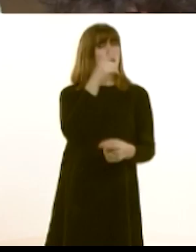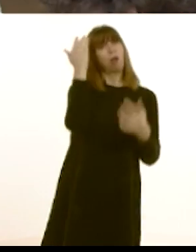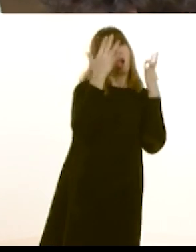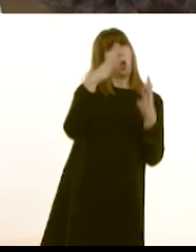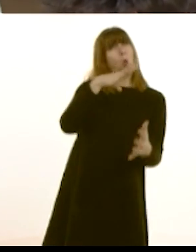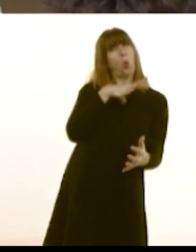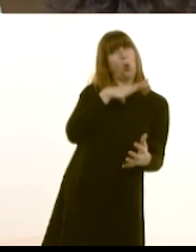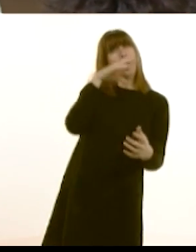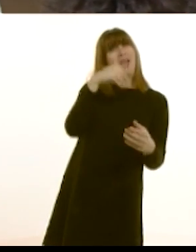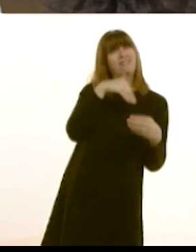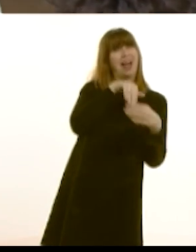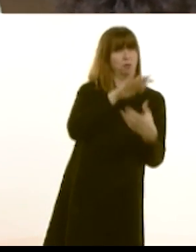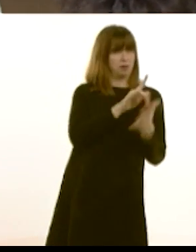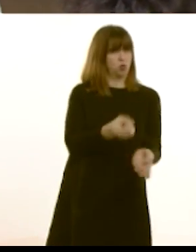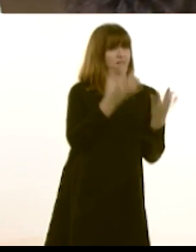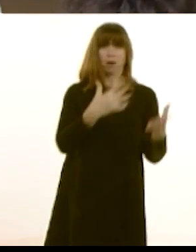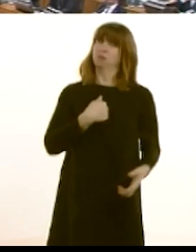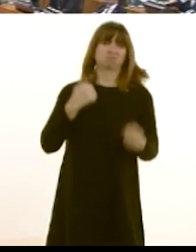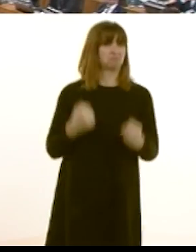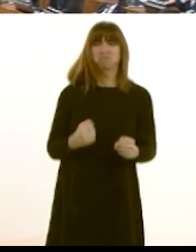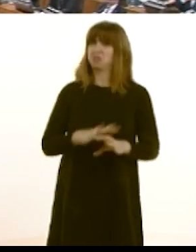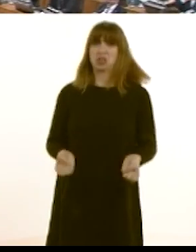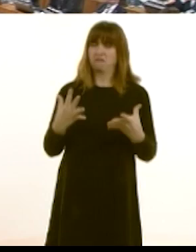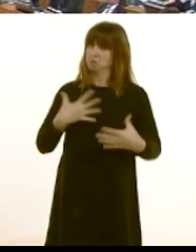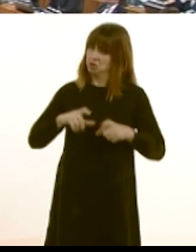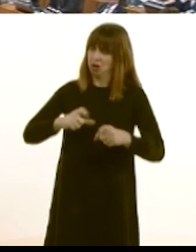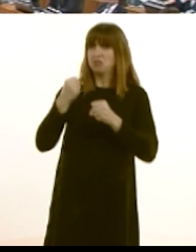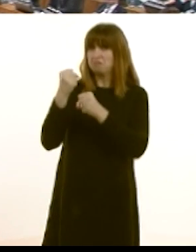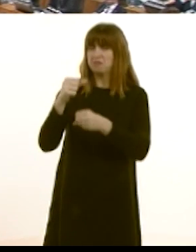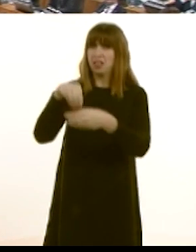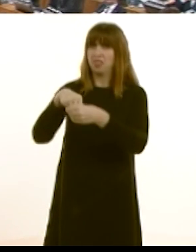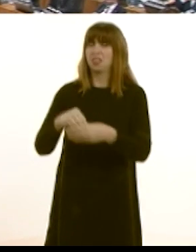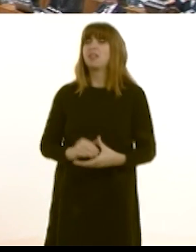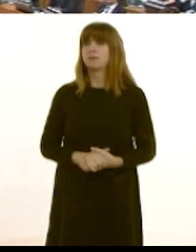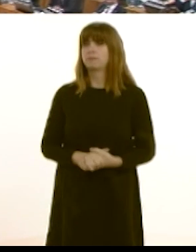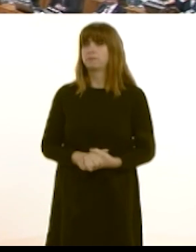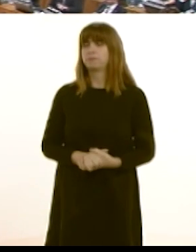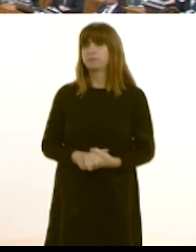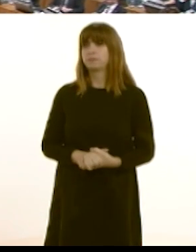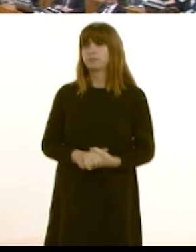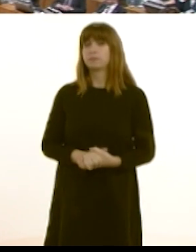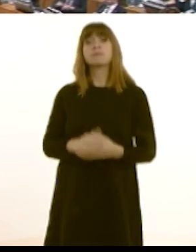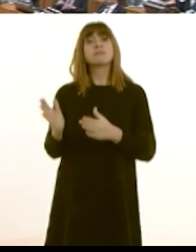Y Llywydd / The Presiding Officer: We now move to the leader of the opposition, Andrew R.T. Davies. Andrew R.T.